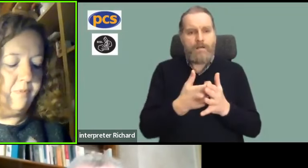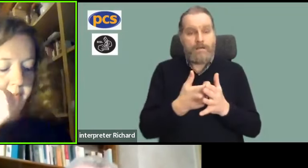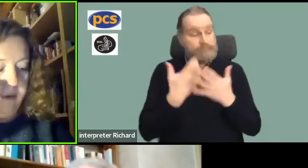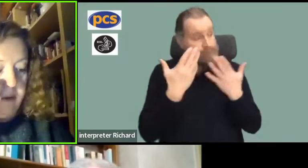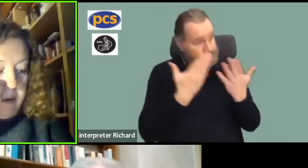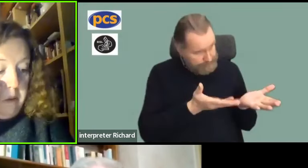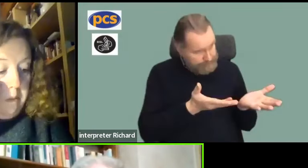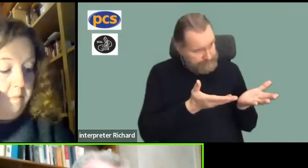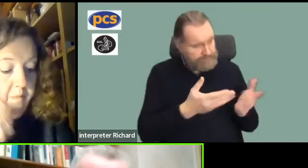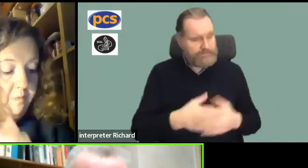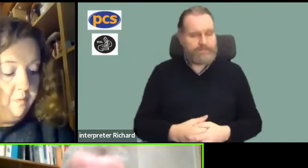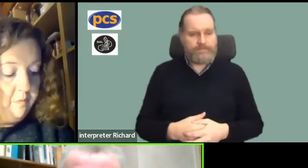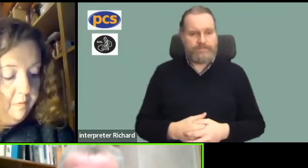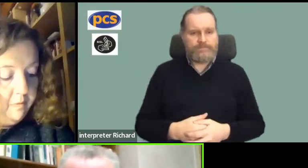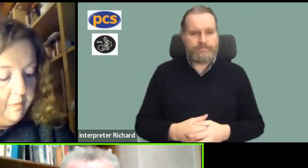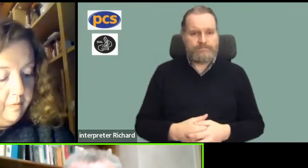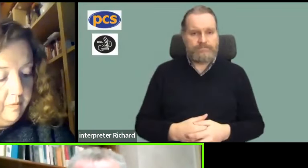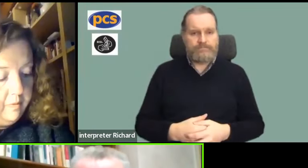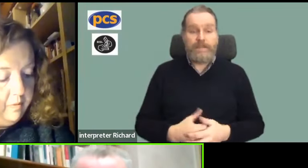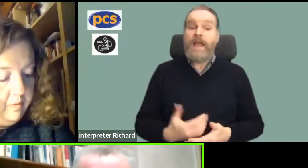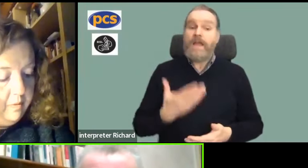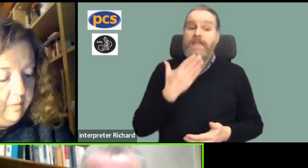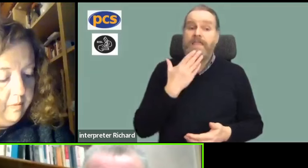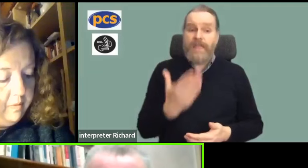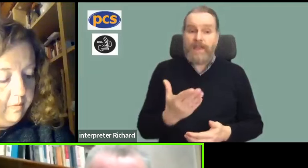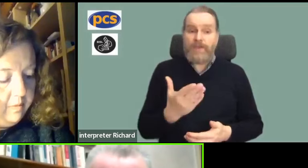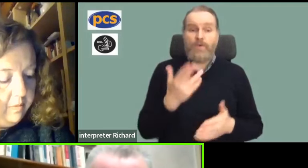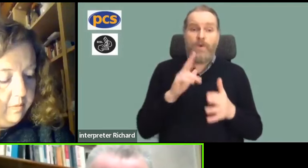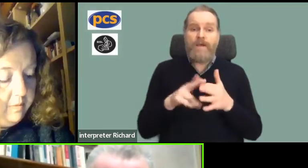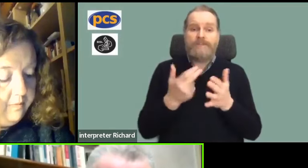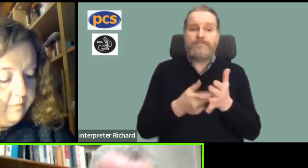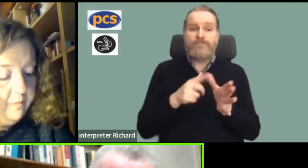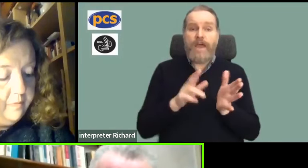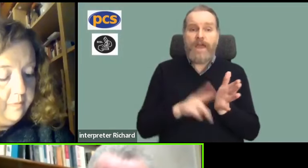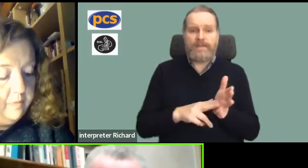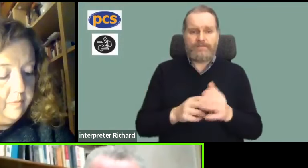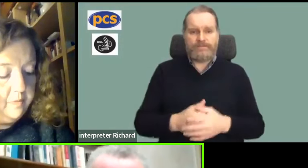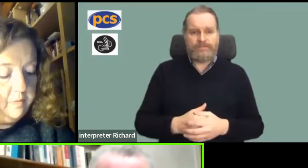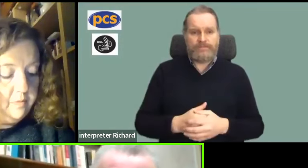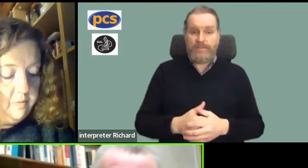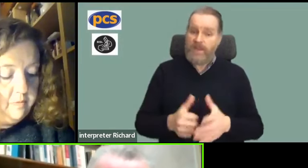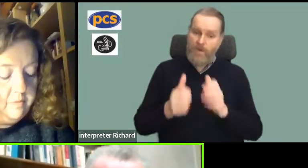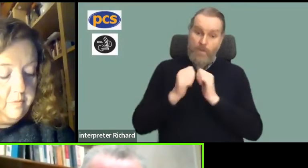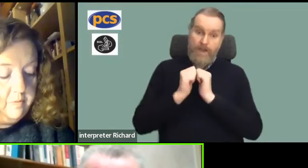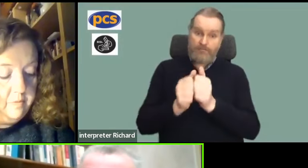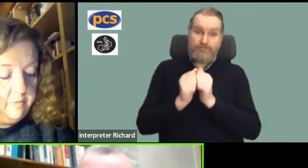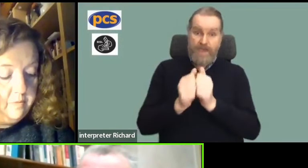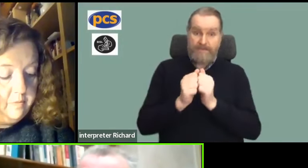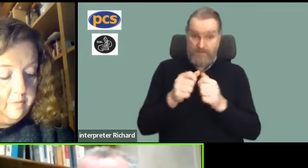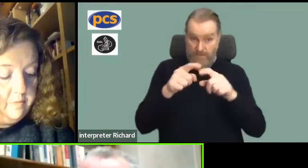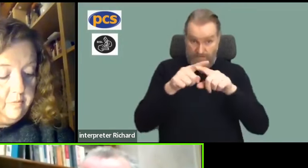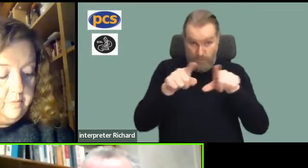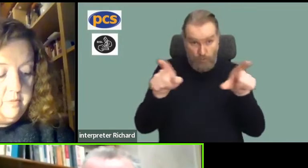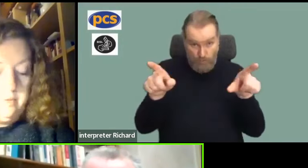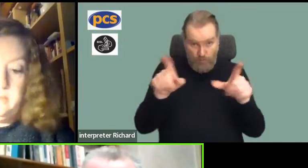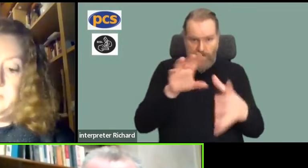of time , questions, and , questions, questions, and comments questions, questions, and comments. So over here. Well, thank you. y much y much, Fran y much, fran and we're really y much. Fran and we're really